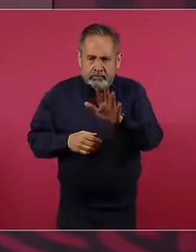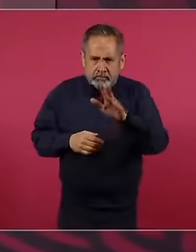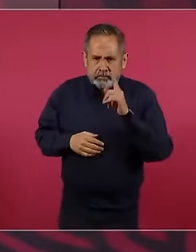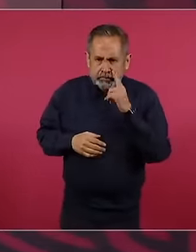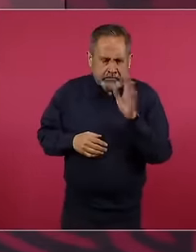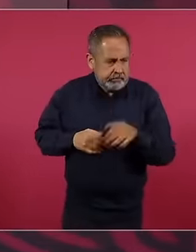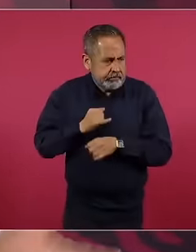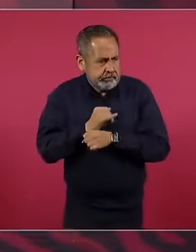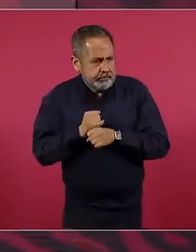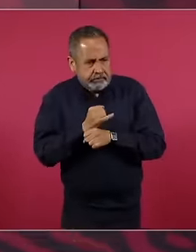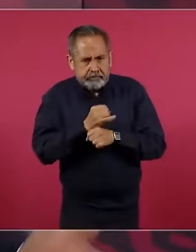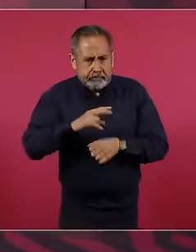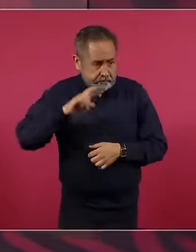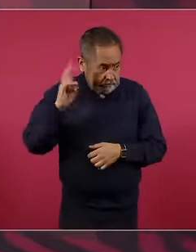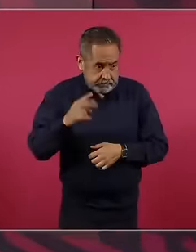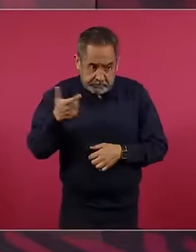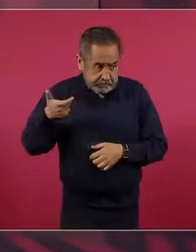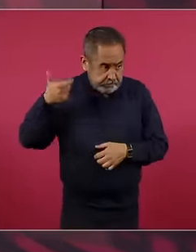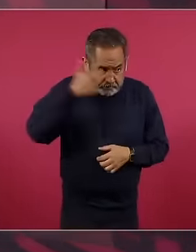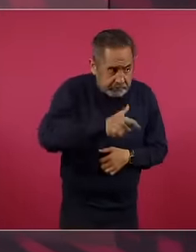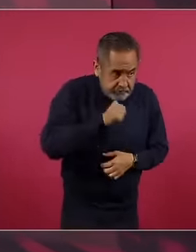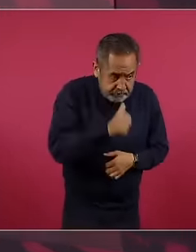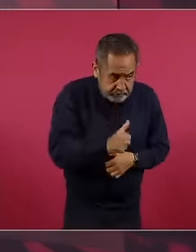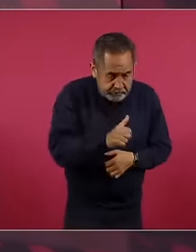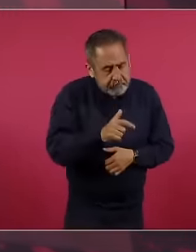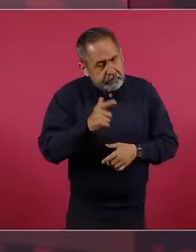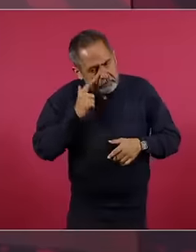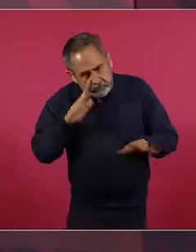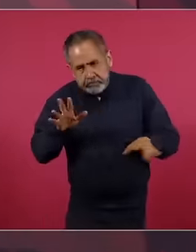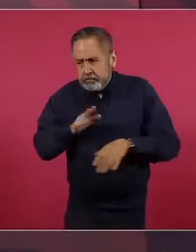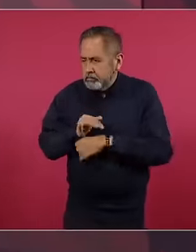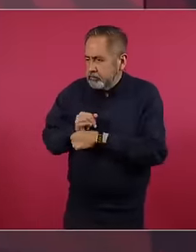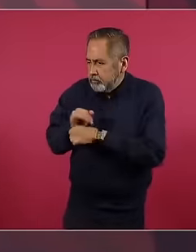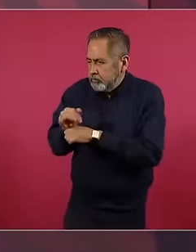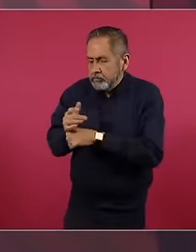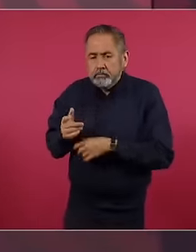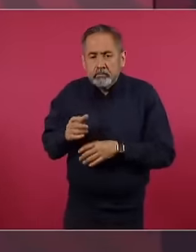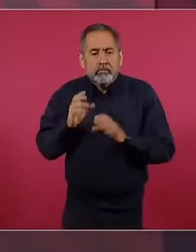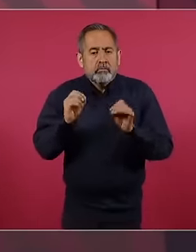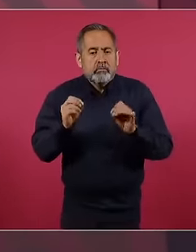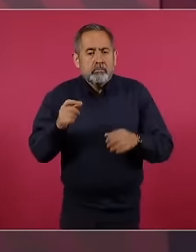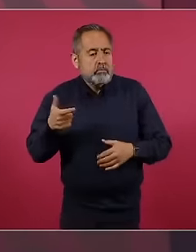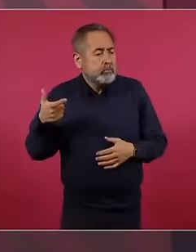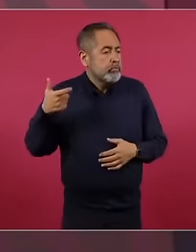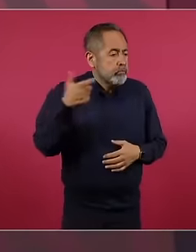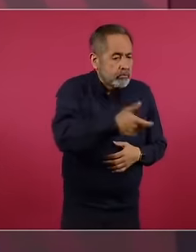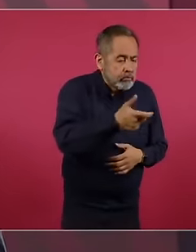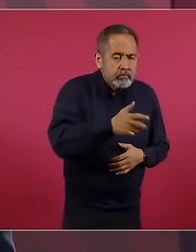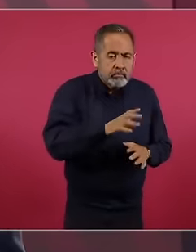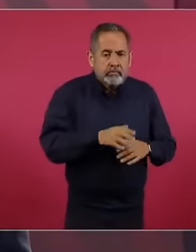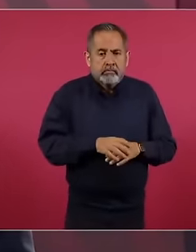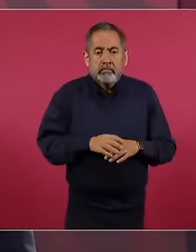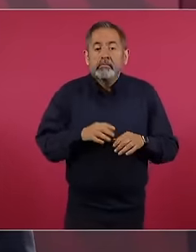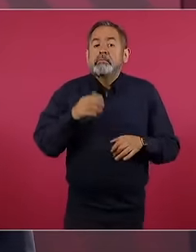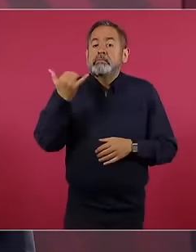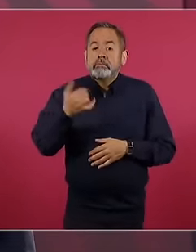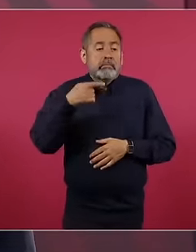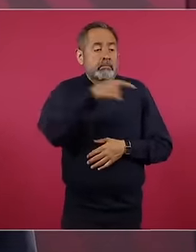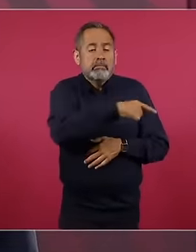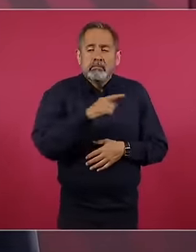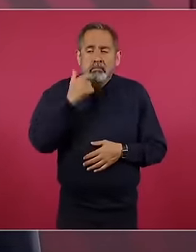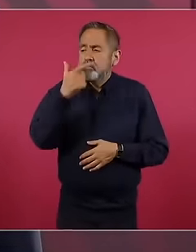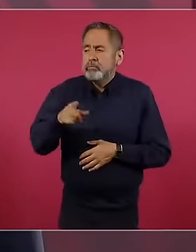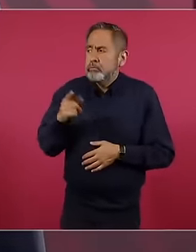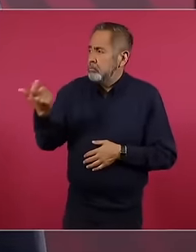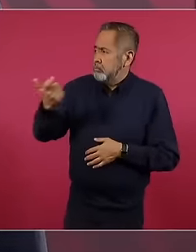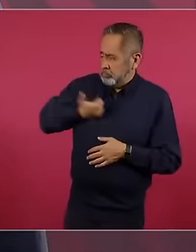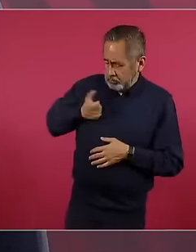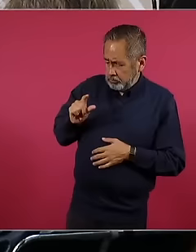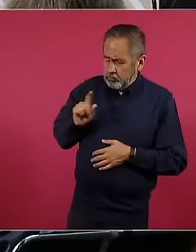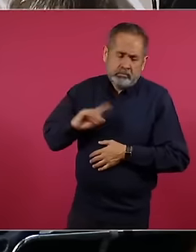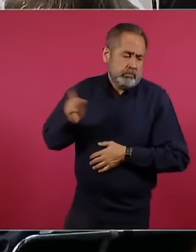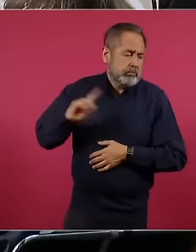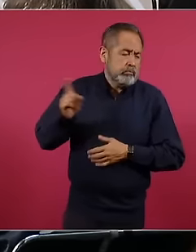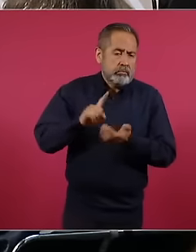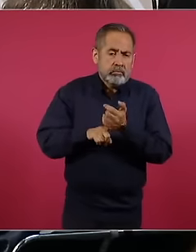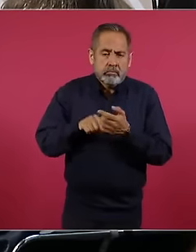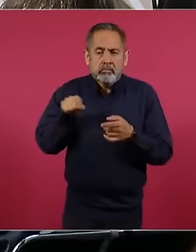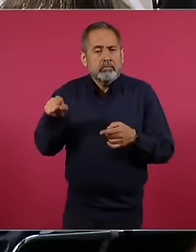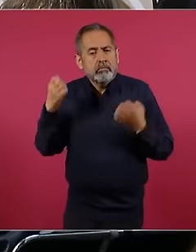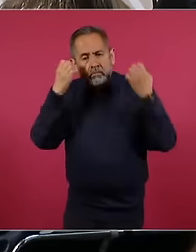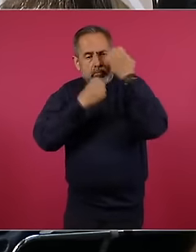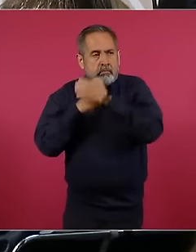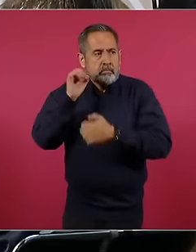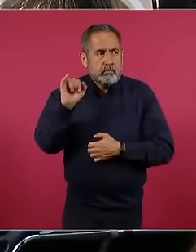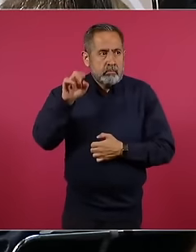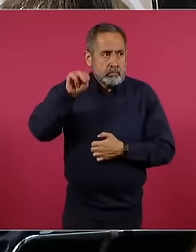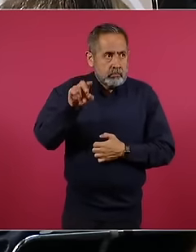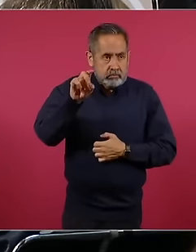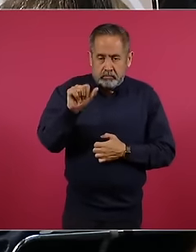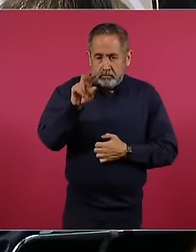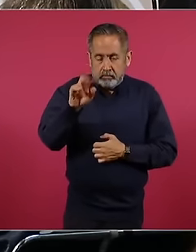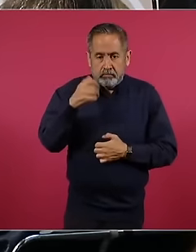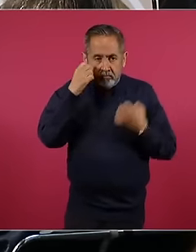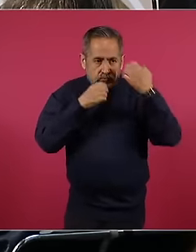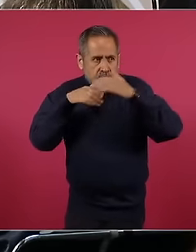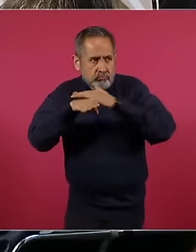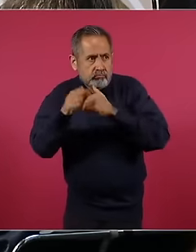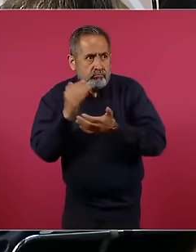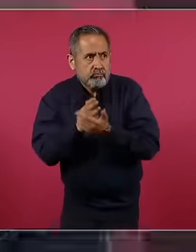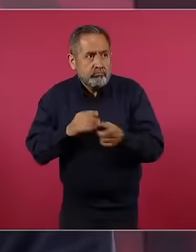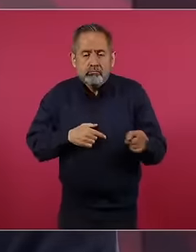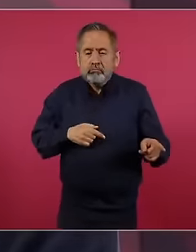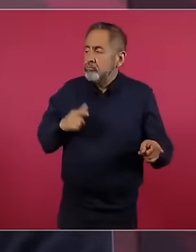that they were not paid or they do not want the valuation of the indavi they want more so what am I telling them to say